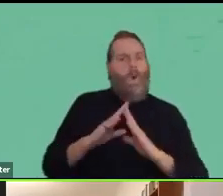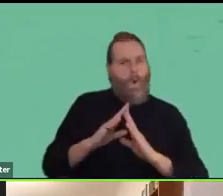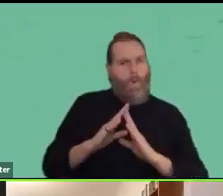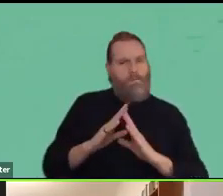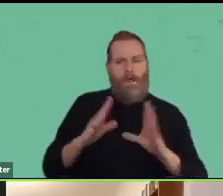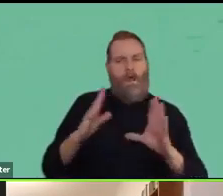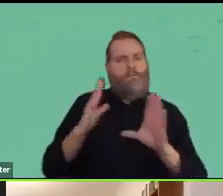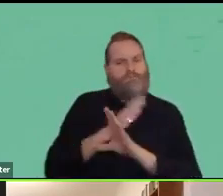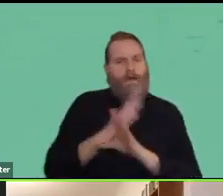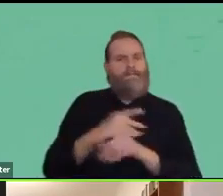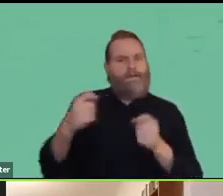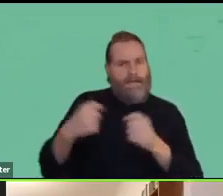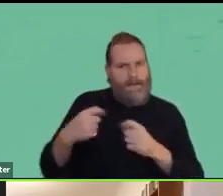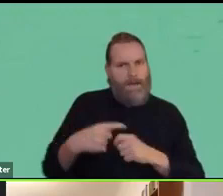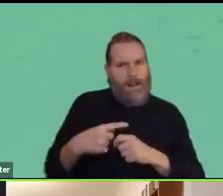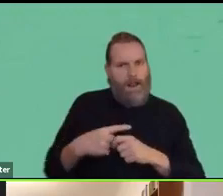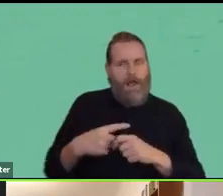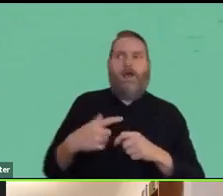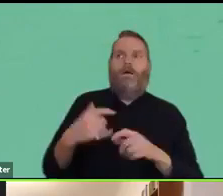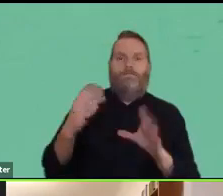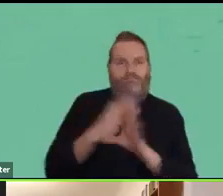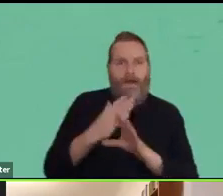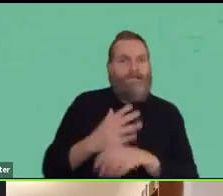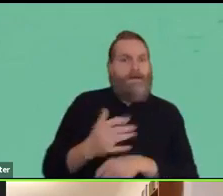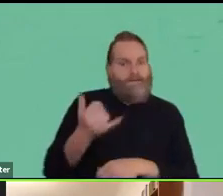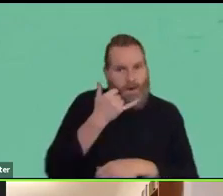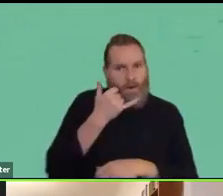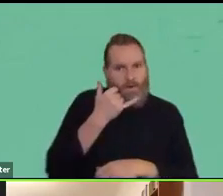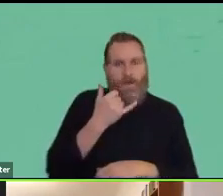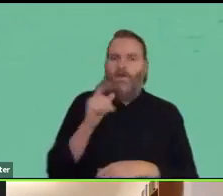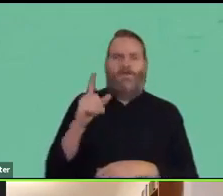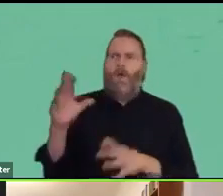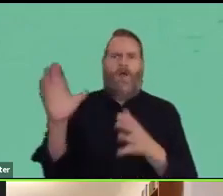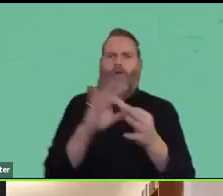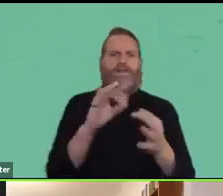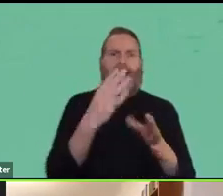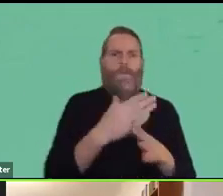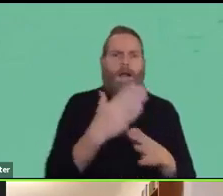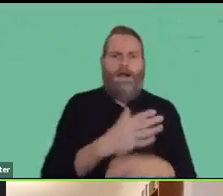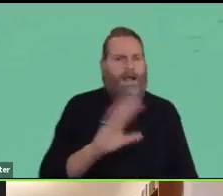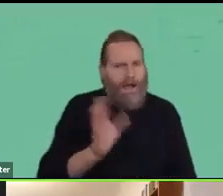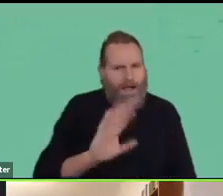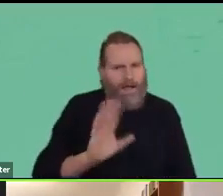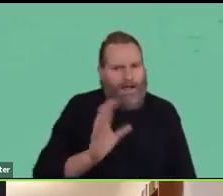to give us their personal contact details, emails, mobile phones um because one of the things in the